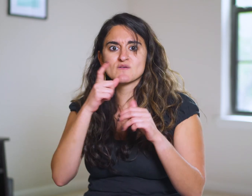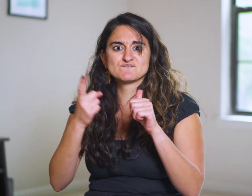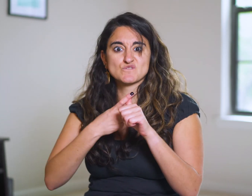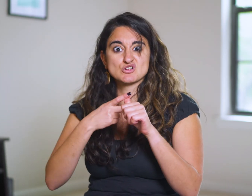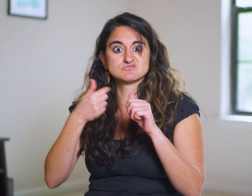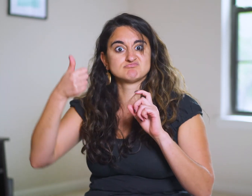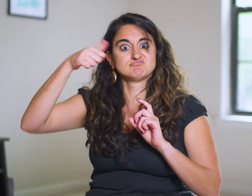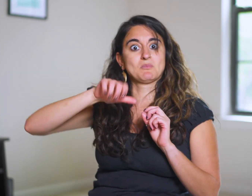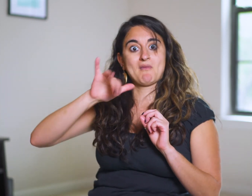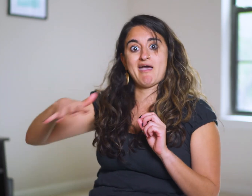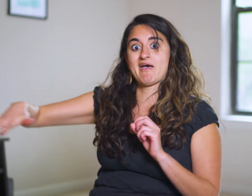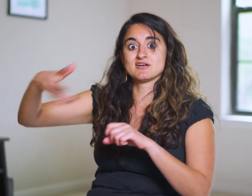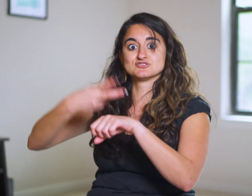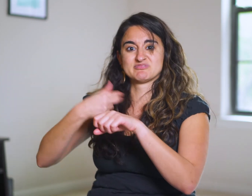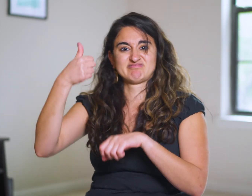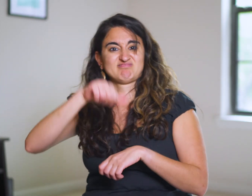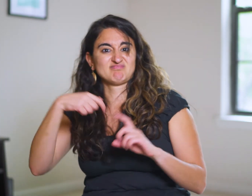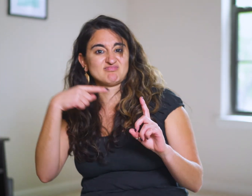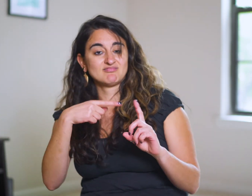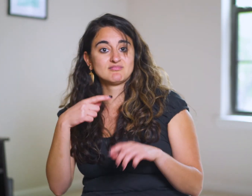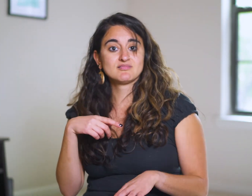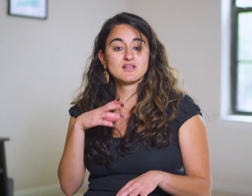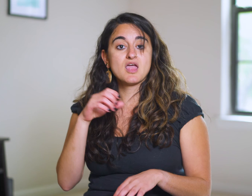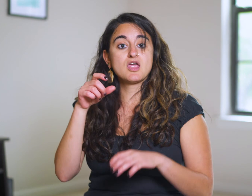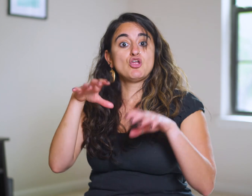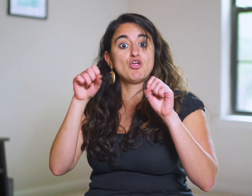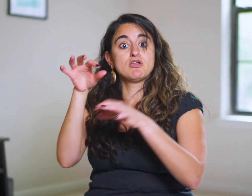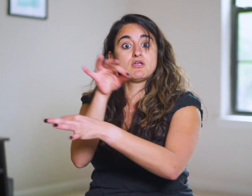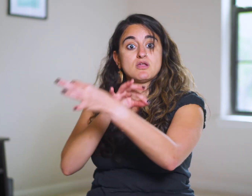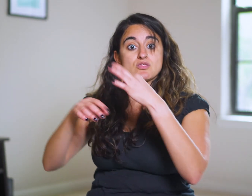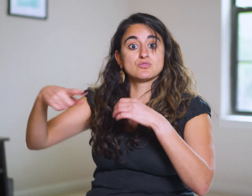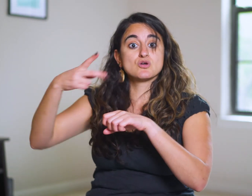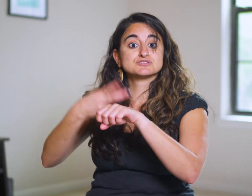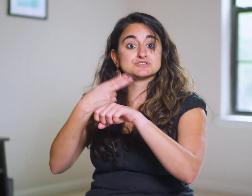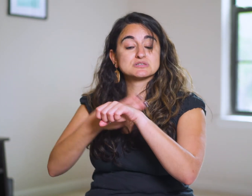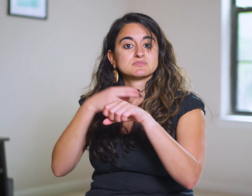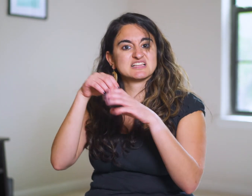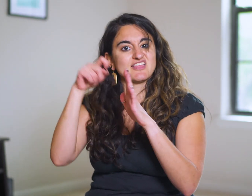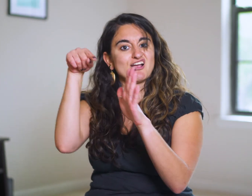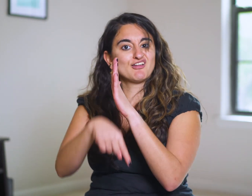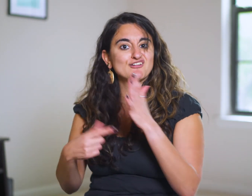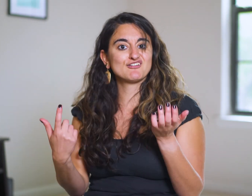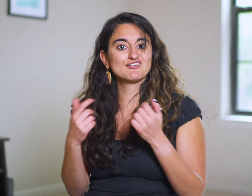who was first rejected by His sheep, then took the place of those sheep in the slaughter.